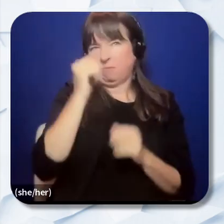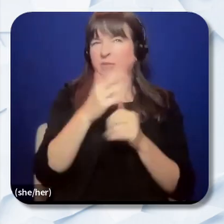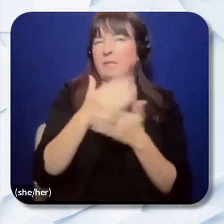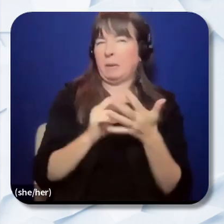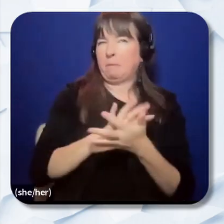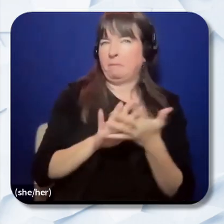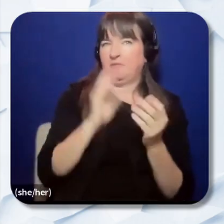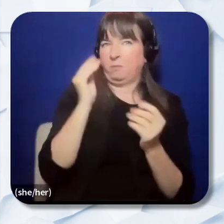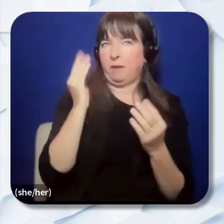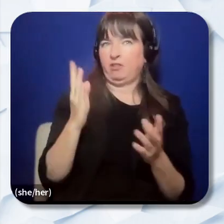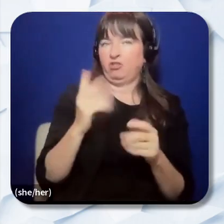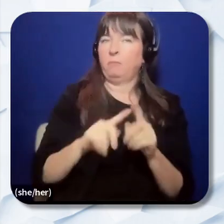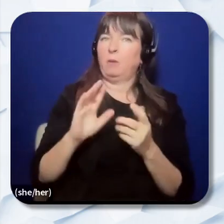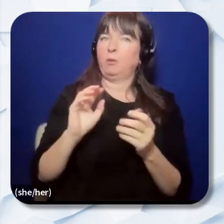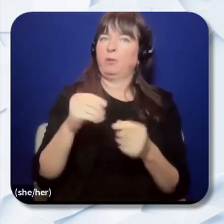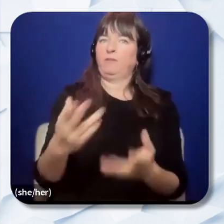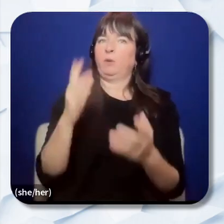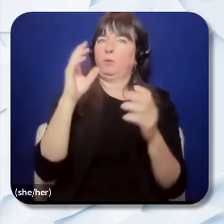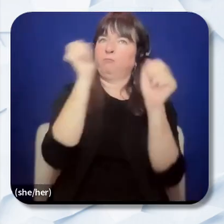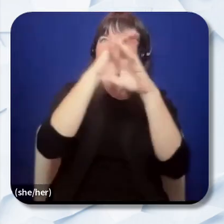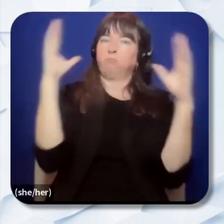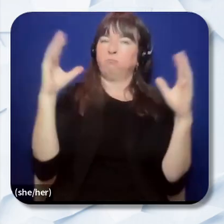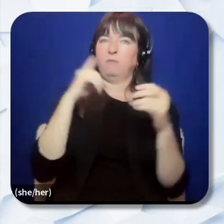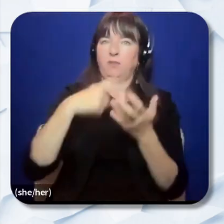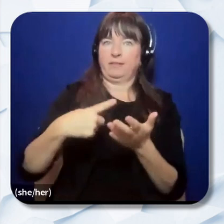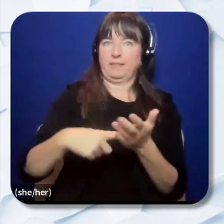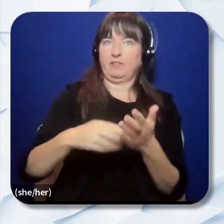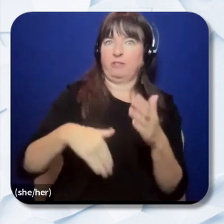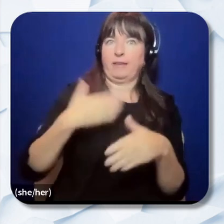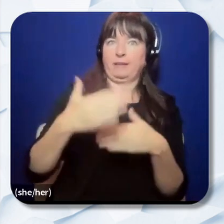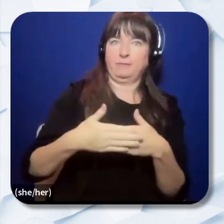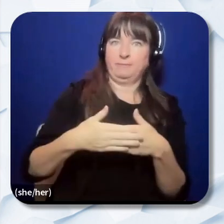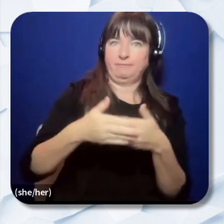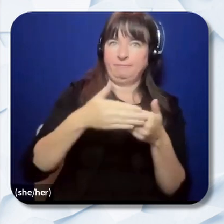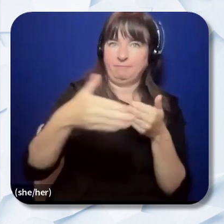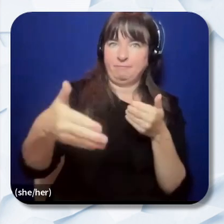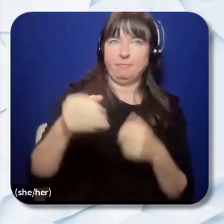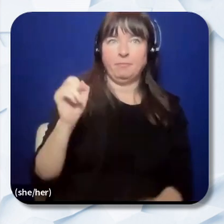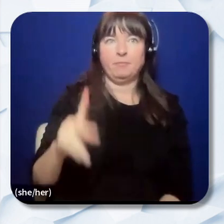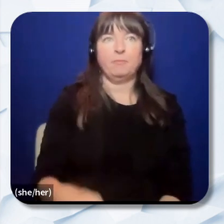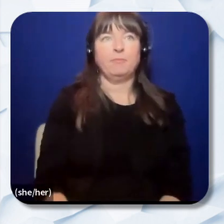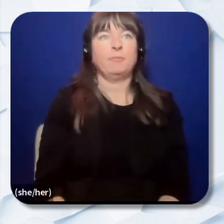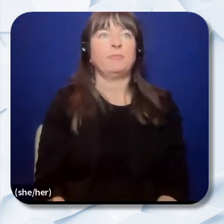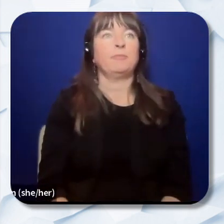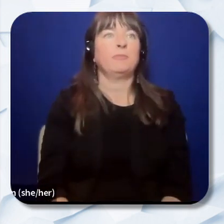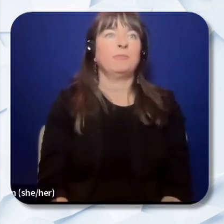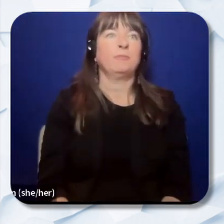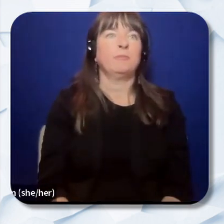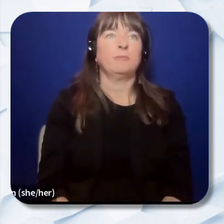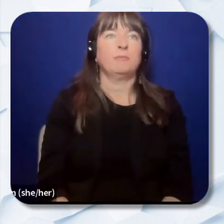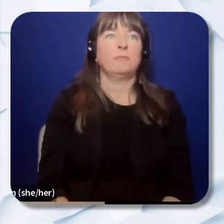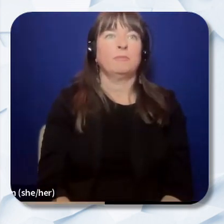to just set the context for the discussion that we'll have moving forward. Next slide please. So